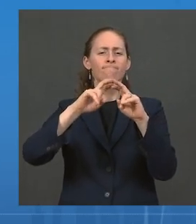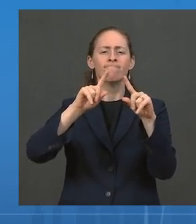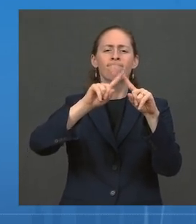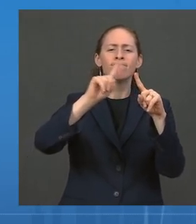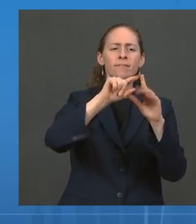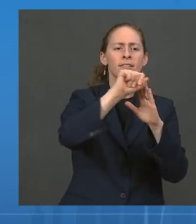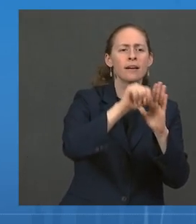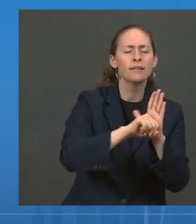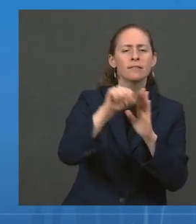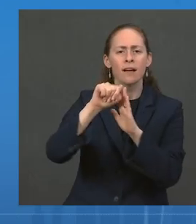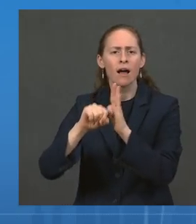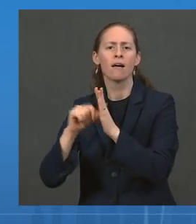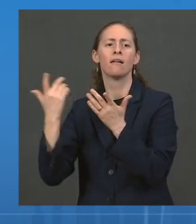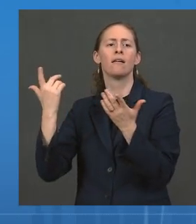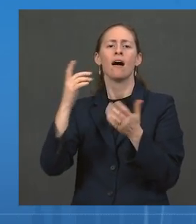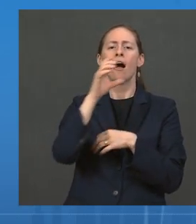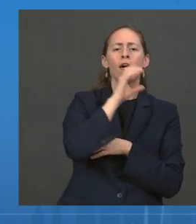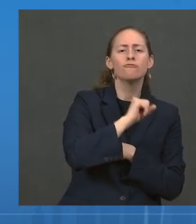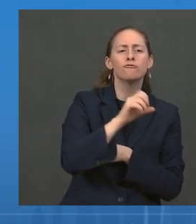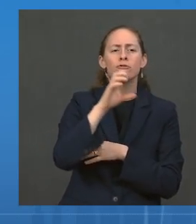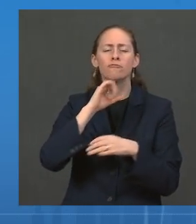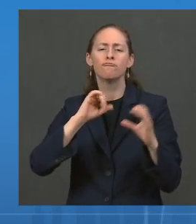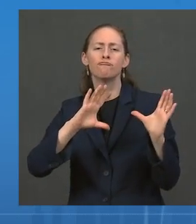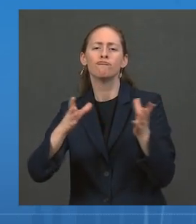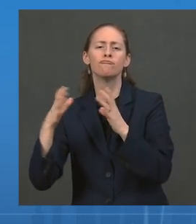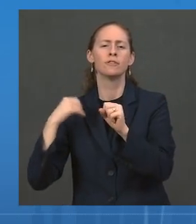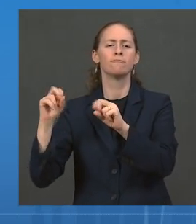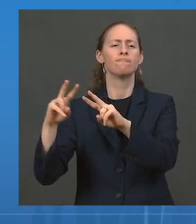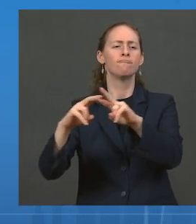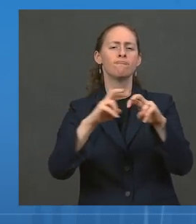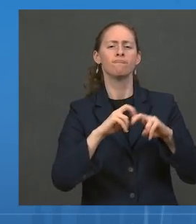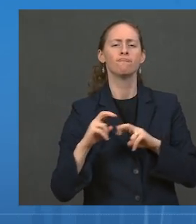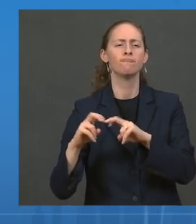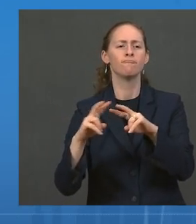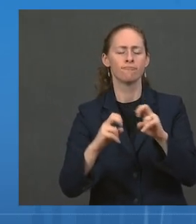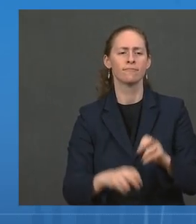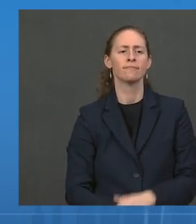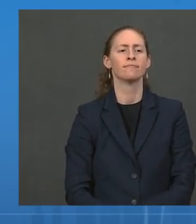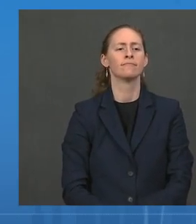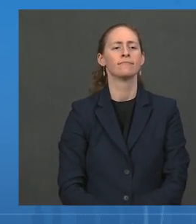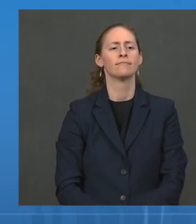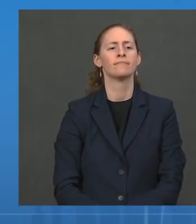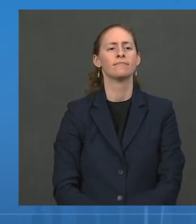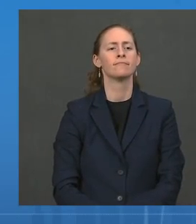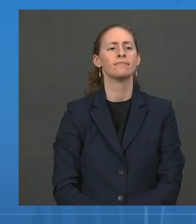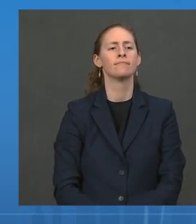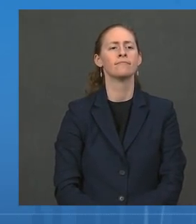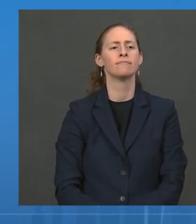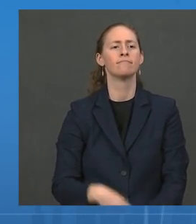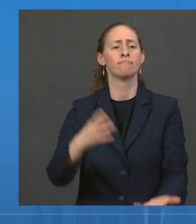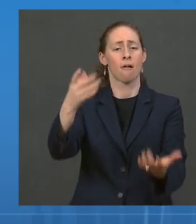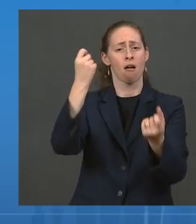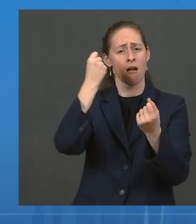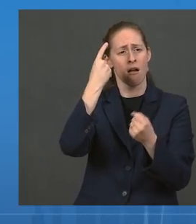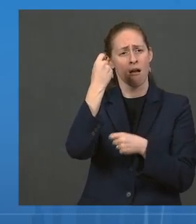and are independent of underlying medical conditions or vaccination status. At CDC, we look at data